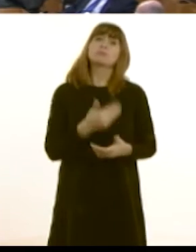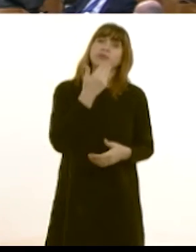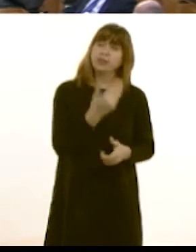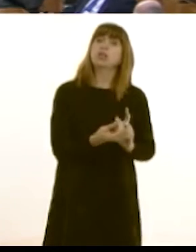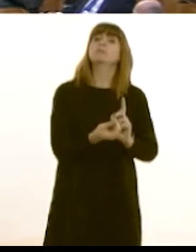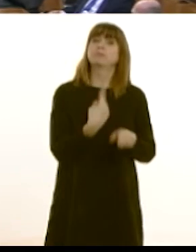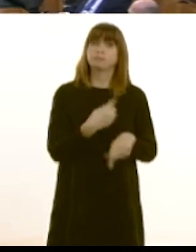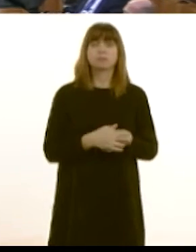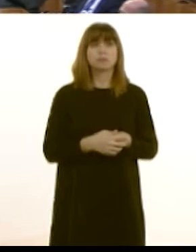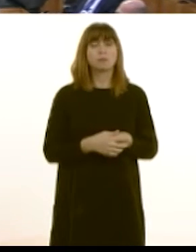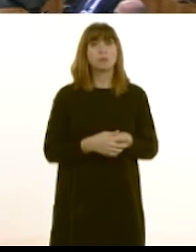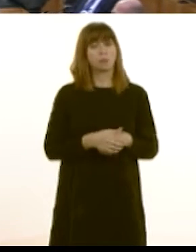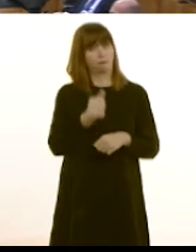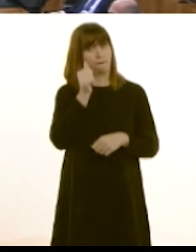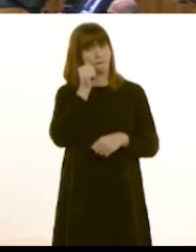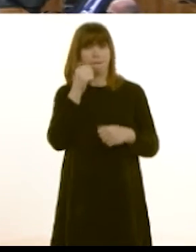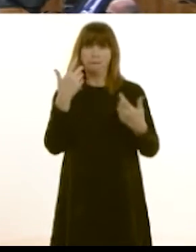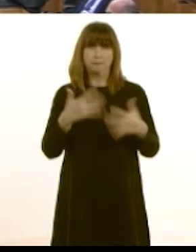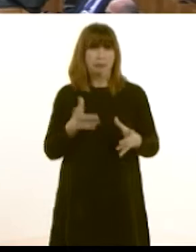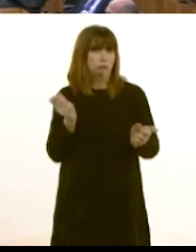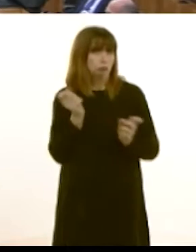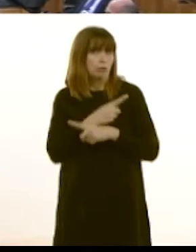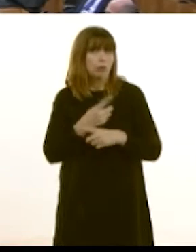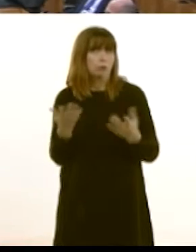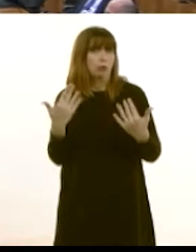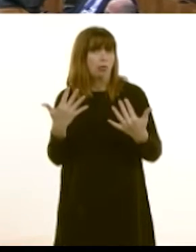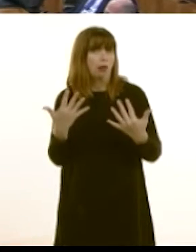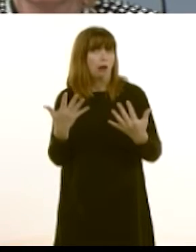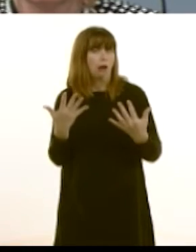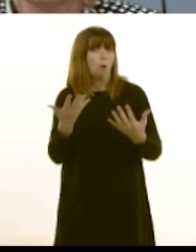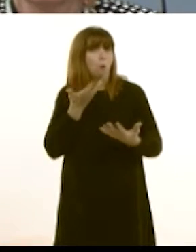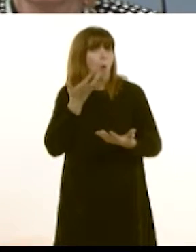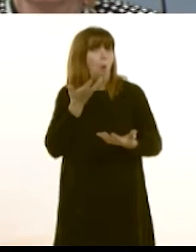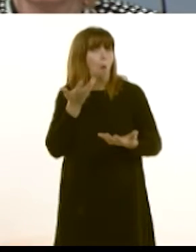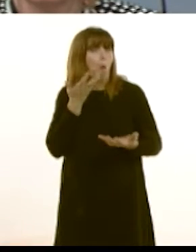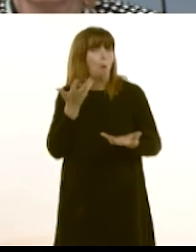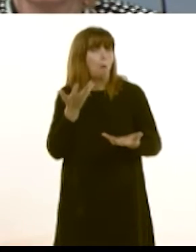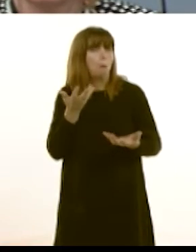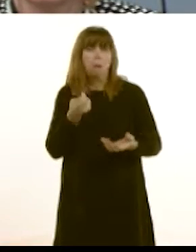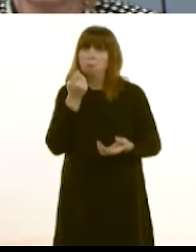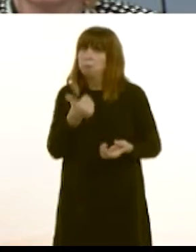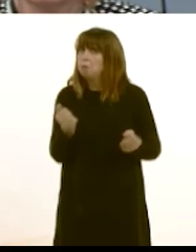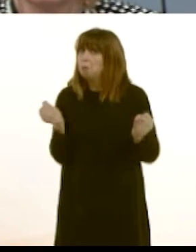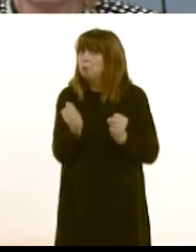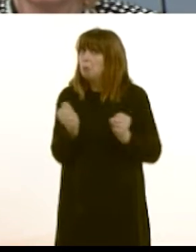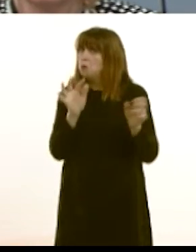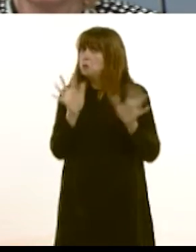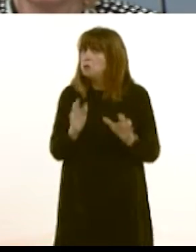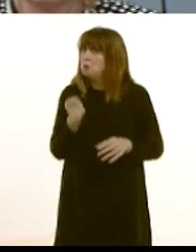We have had, as you recognise, unseasonal weather. Itís been particularly mild, with very little incidence of frost or snow resulting in breakages